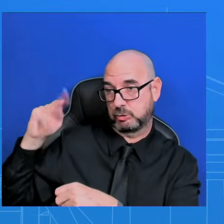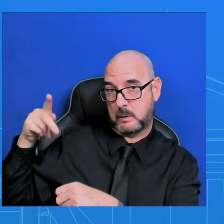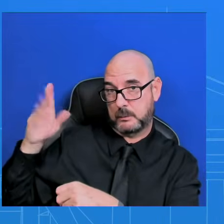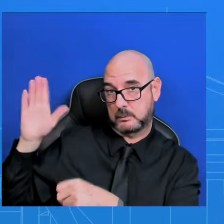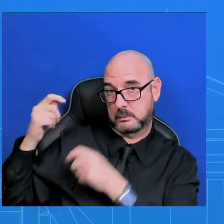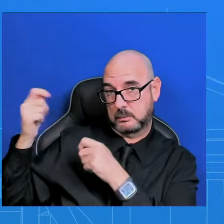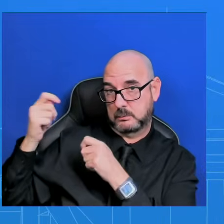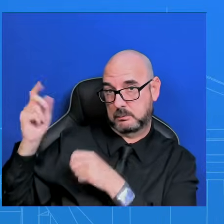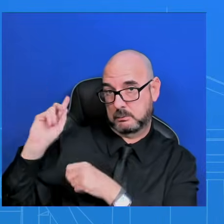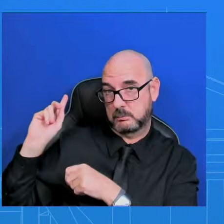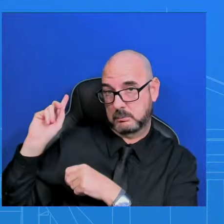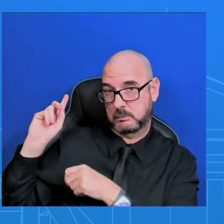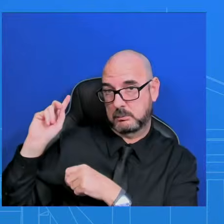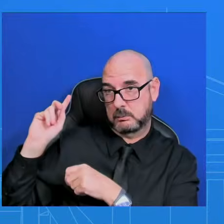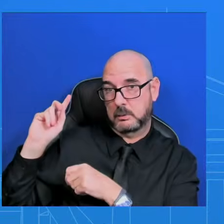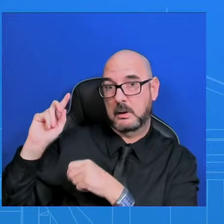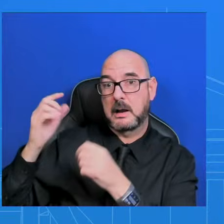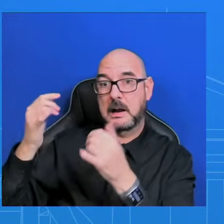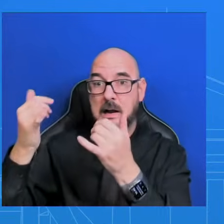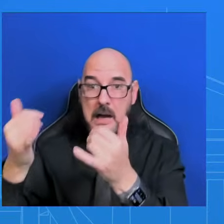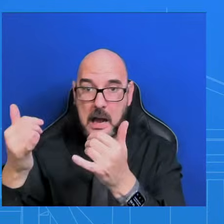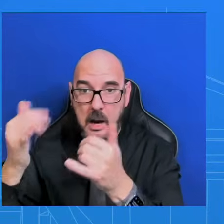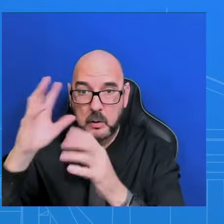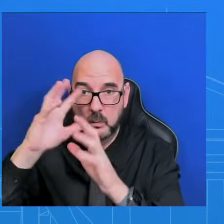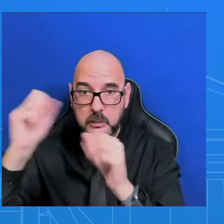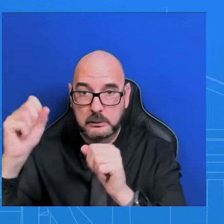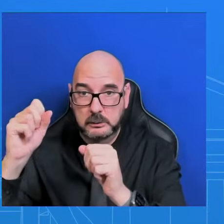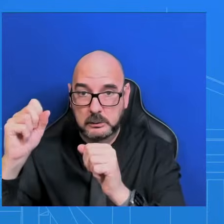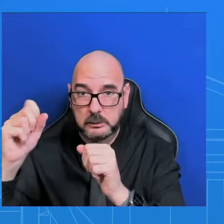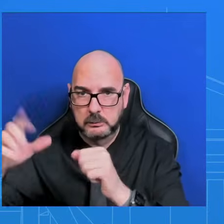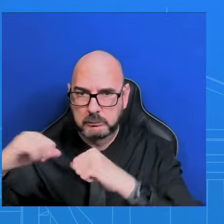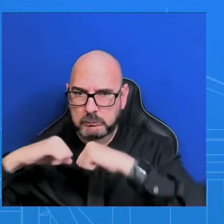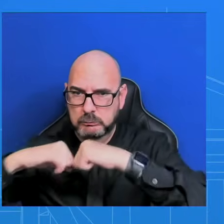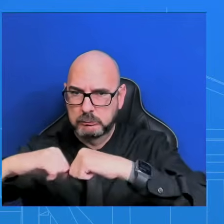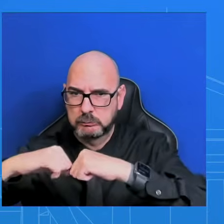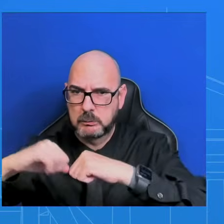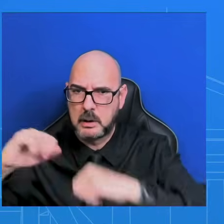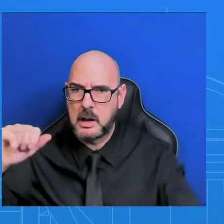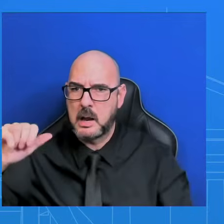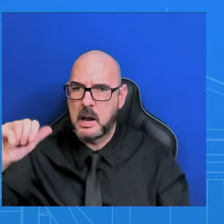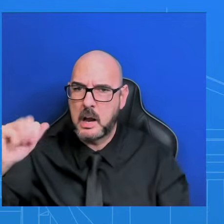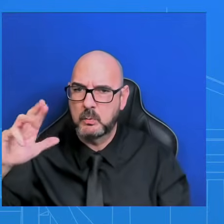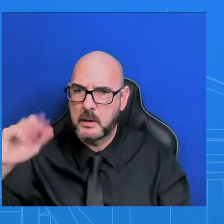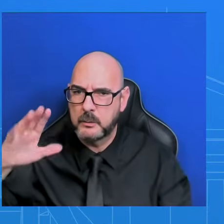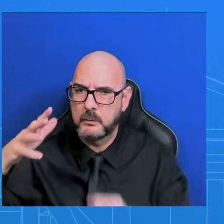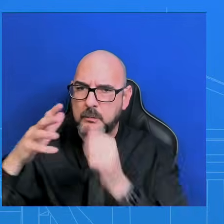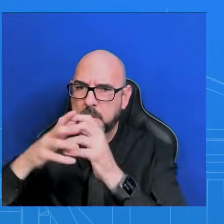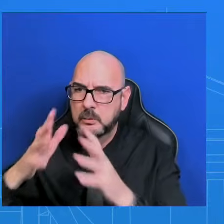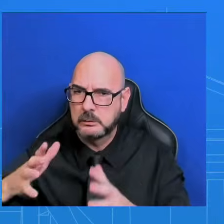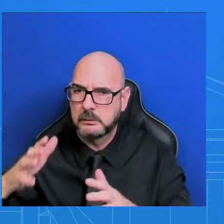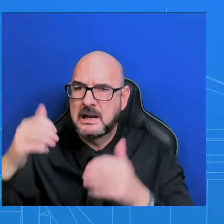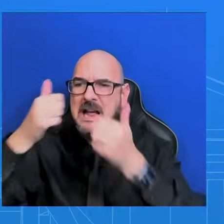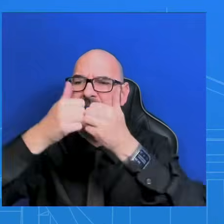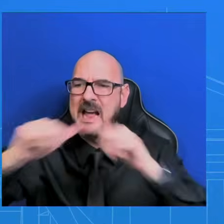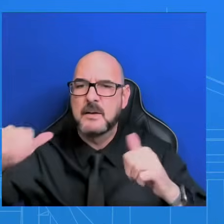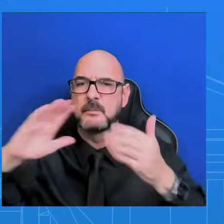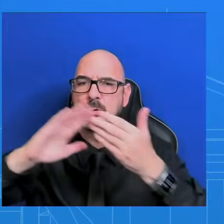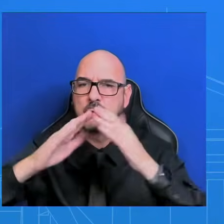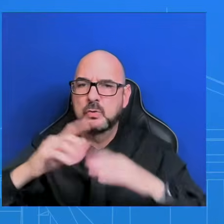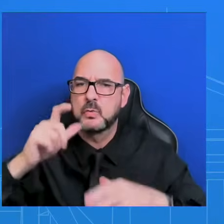in protecting Arab Am- -- Arab Americans or any communities that are under attack, any communities that have felt left behind.